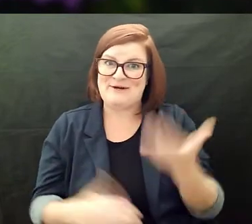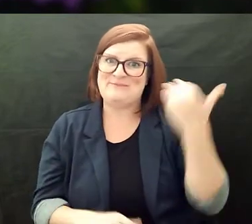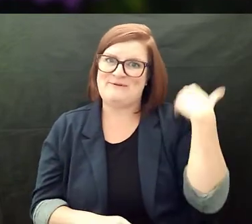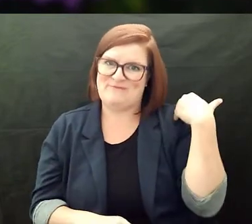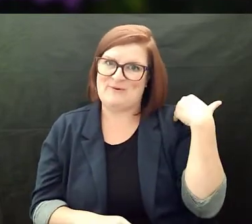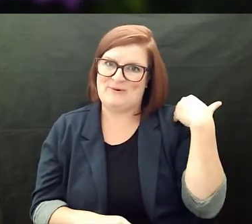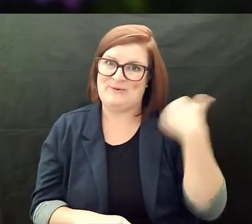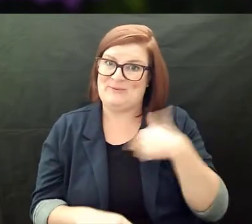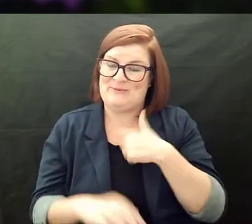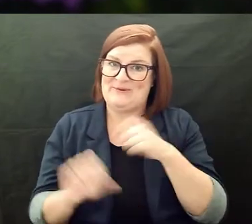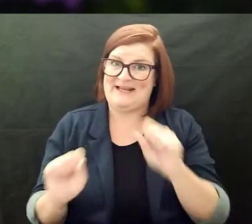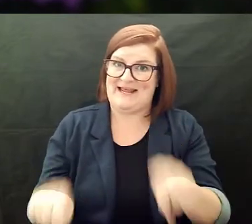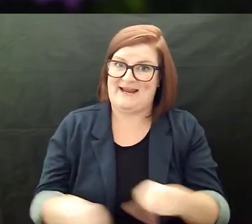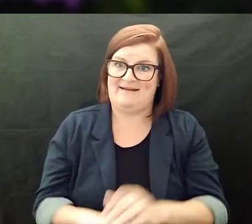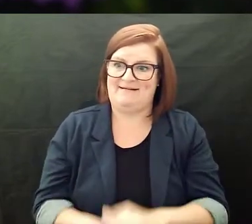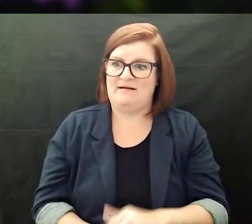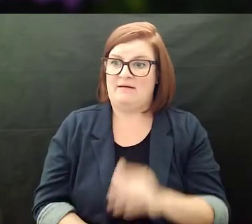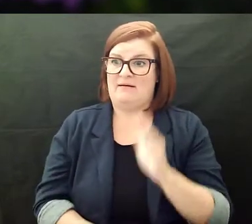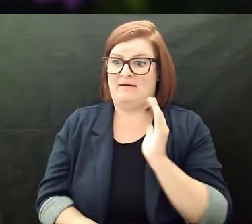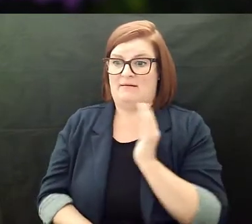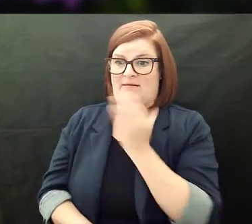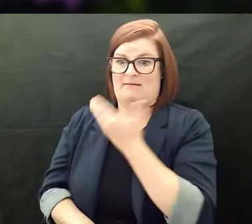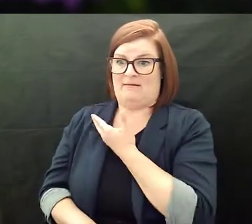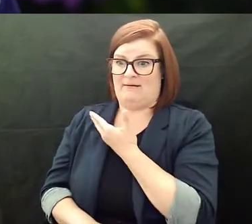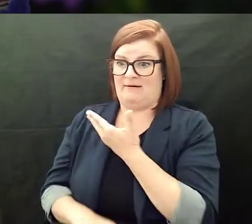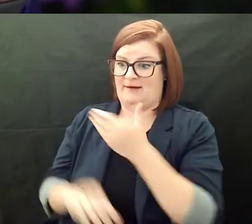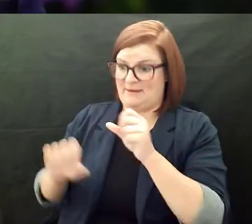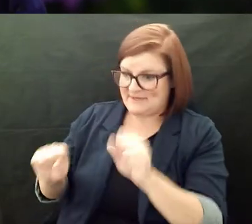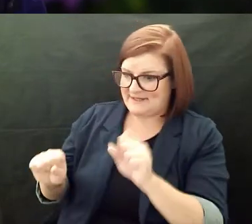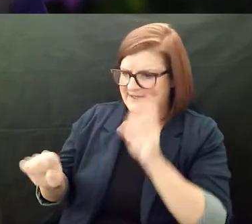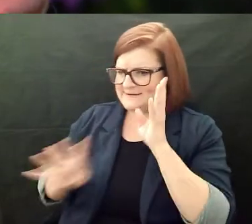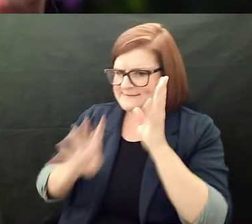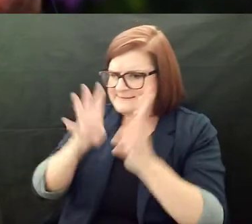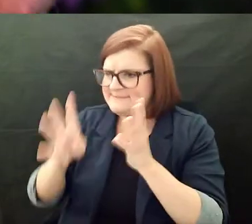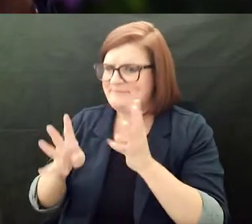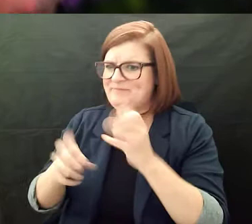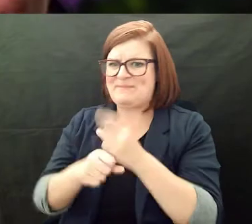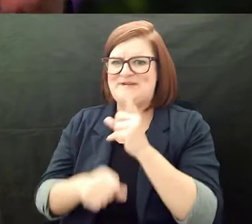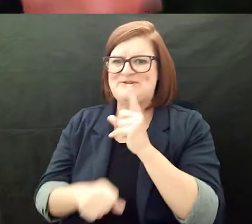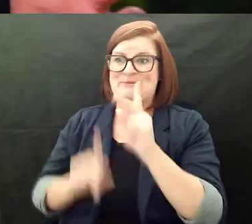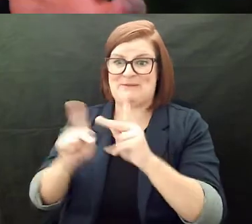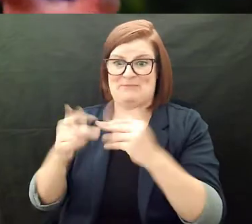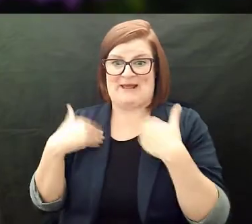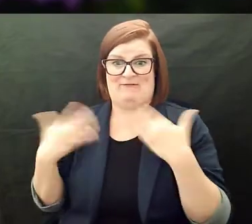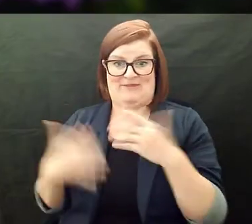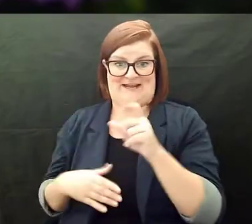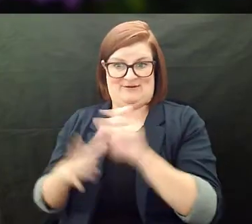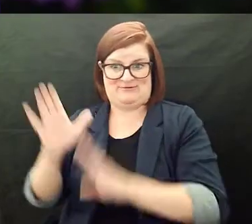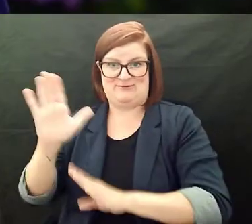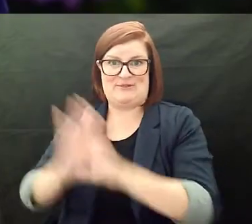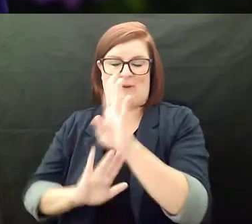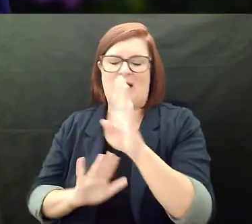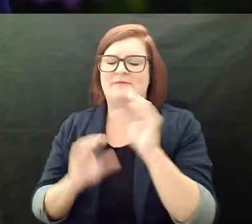There are no limits to our creativity and making sure people have what they need to thrive, figuring out